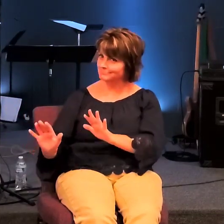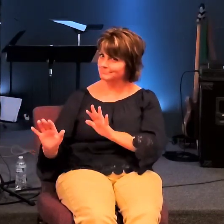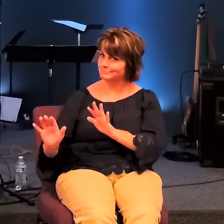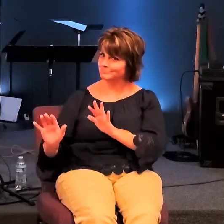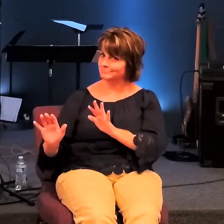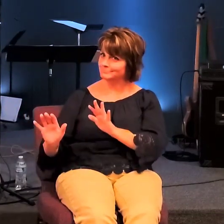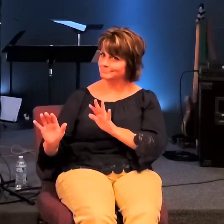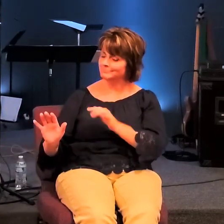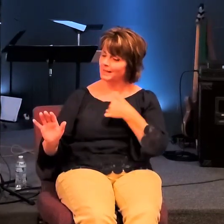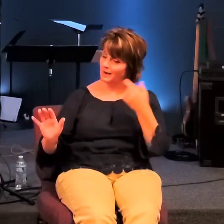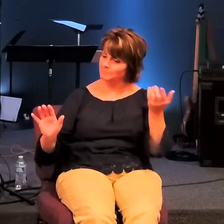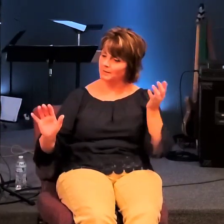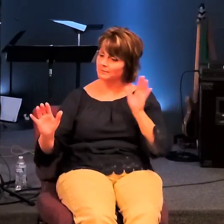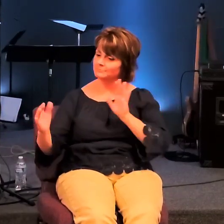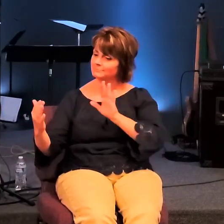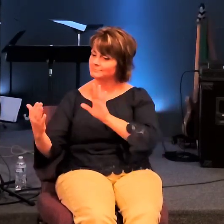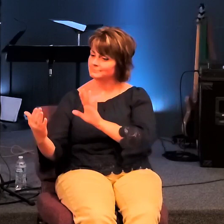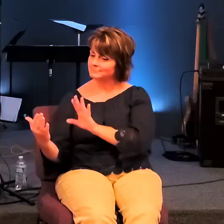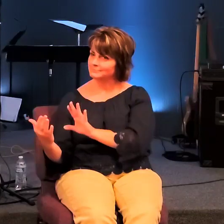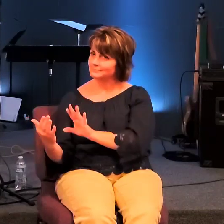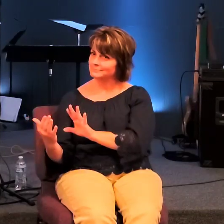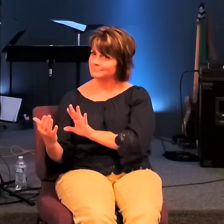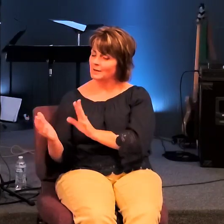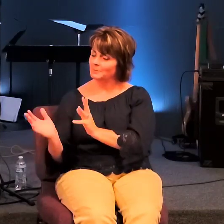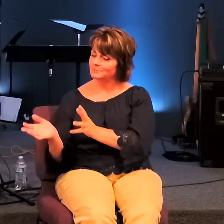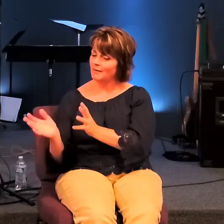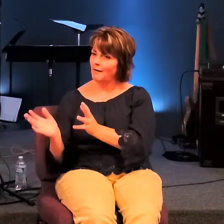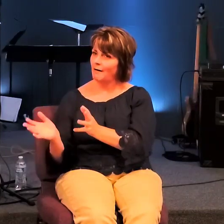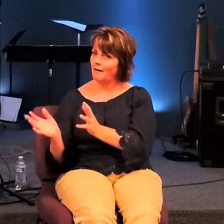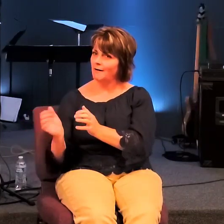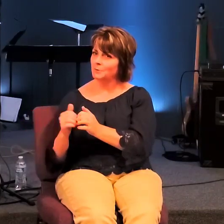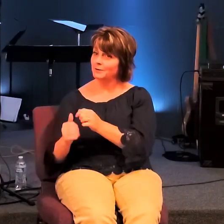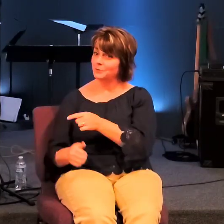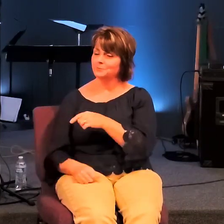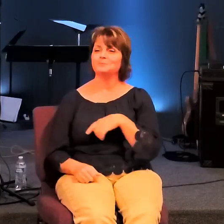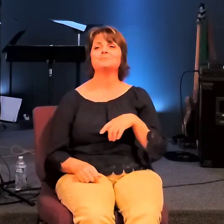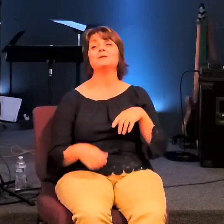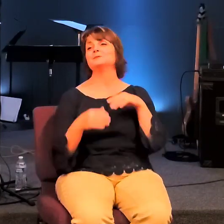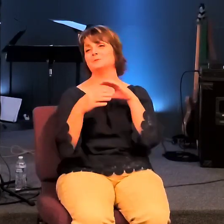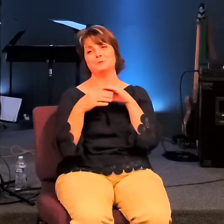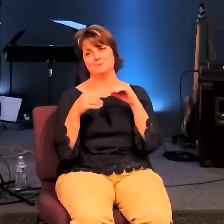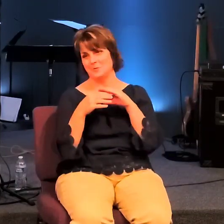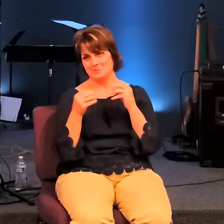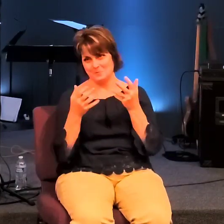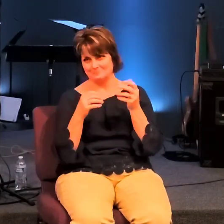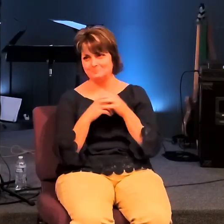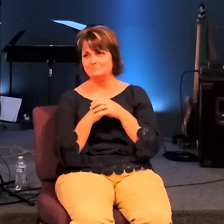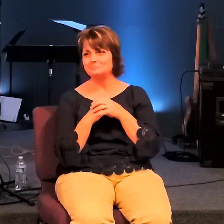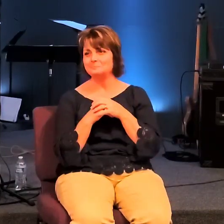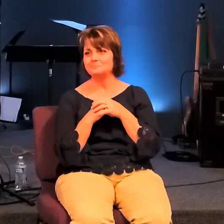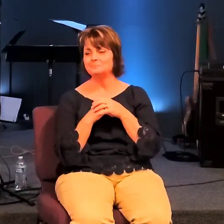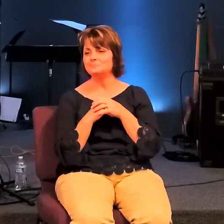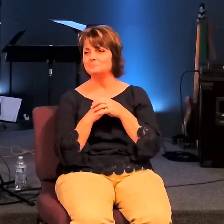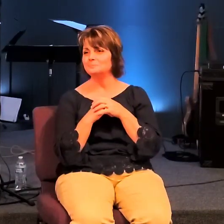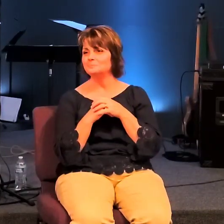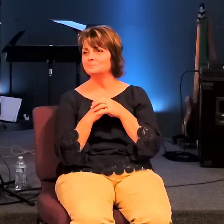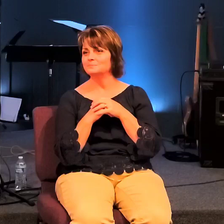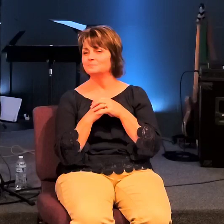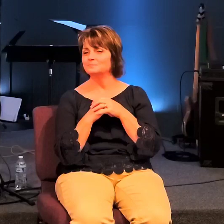to I'm going to come and talk to you in the story goes that he he God passes by and there's